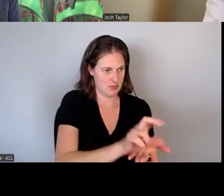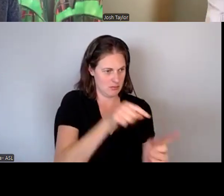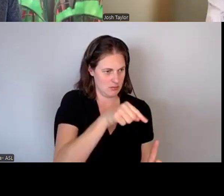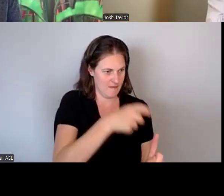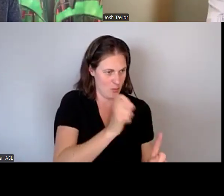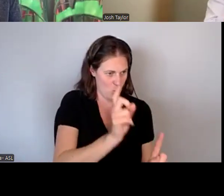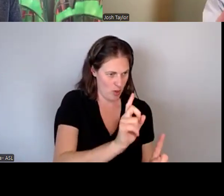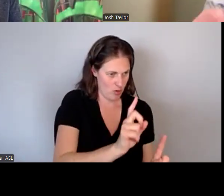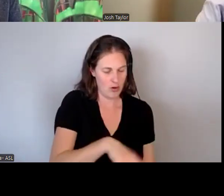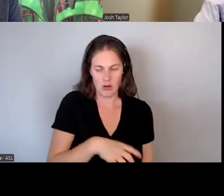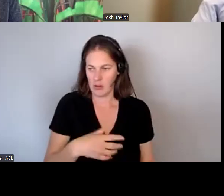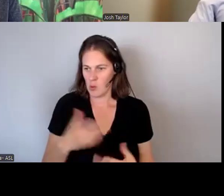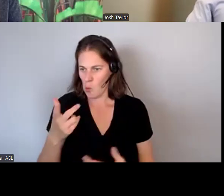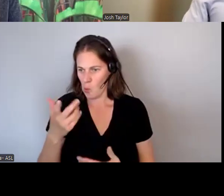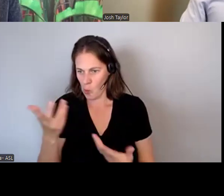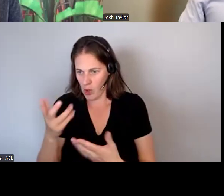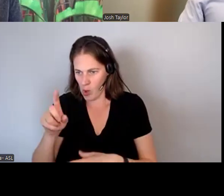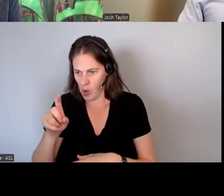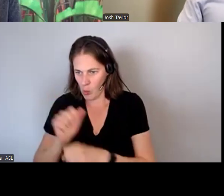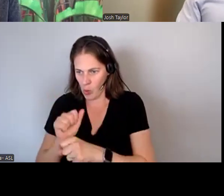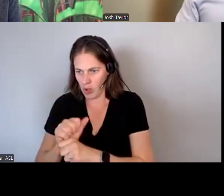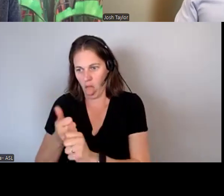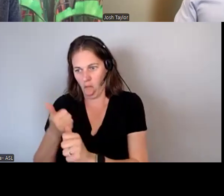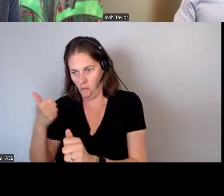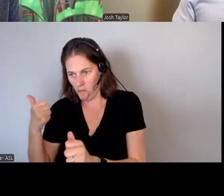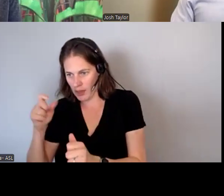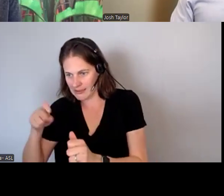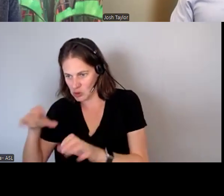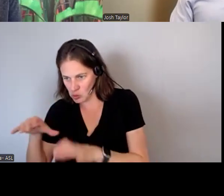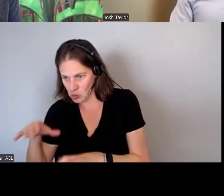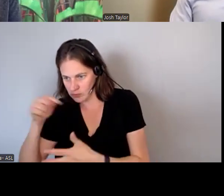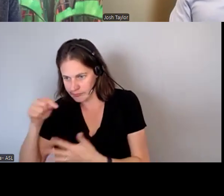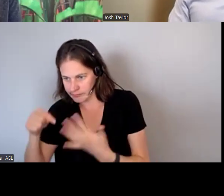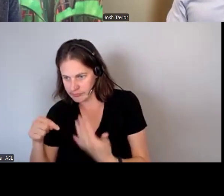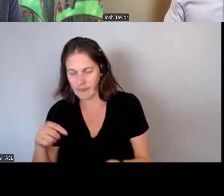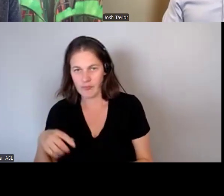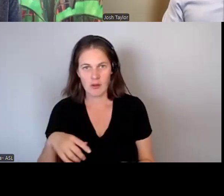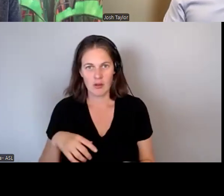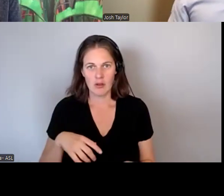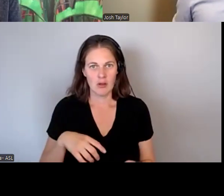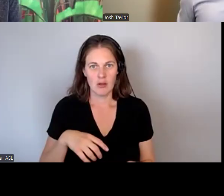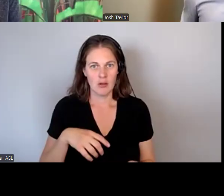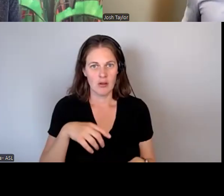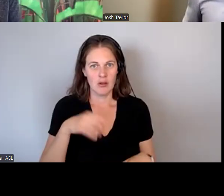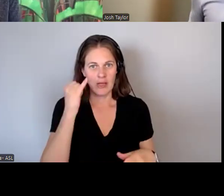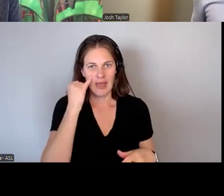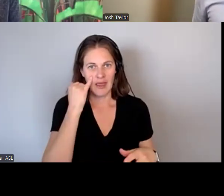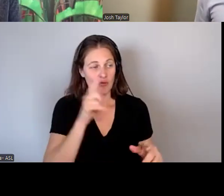What's the work that's backed up?" You know, why is someone doing something way below their pay grade?